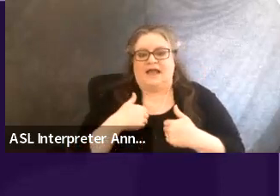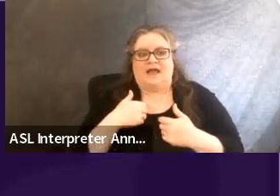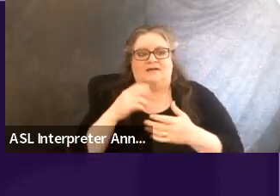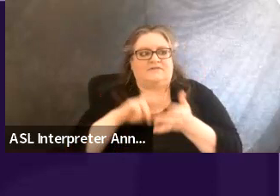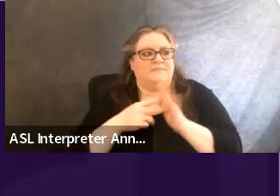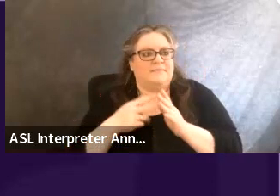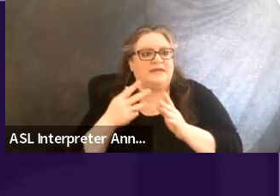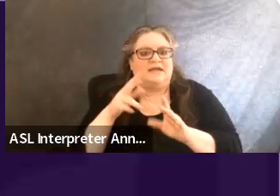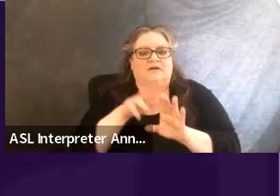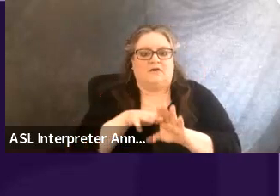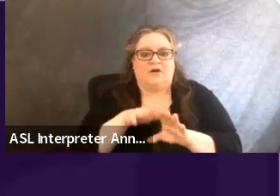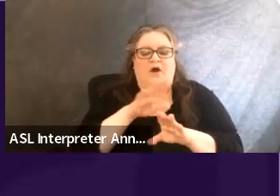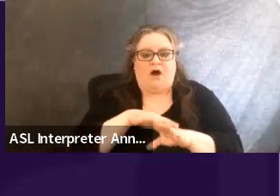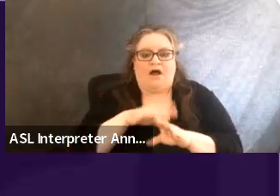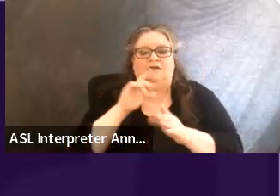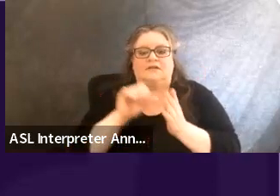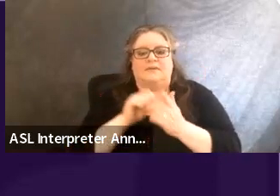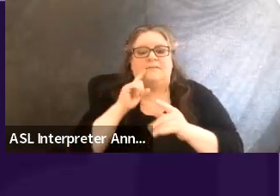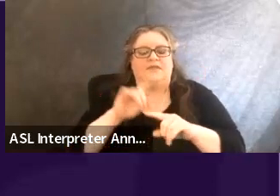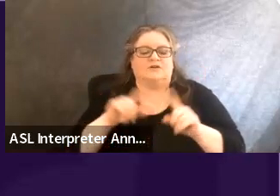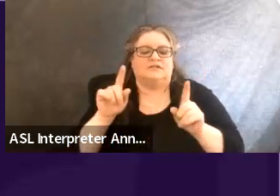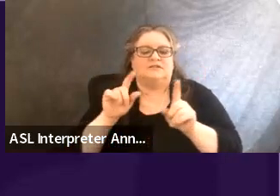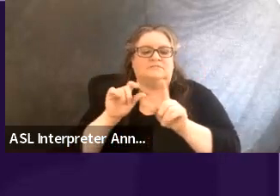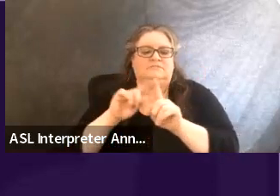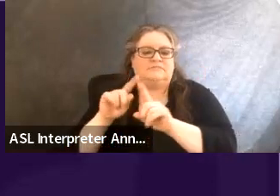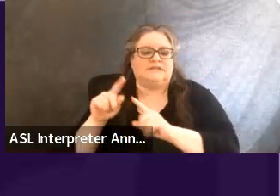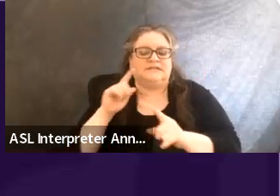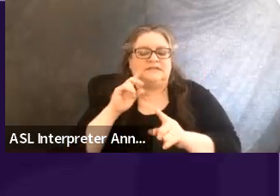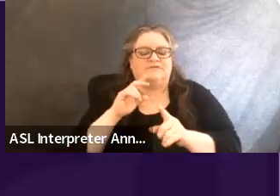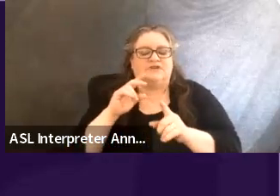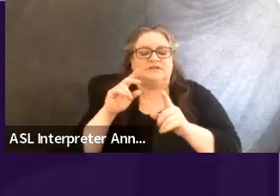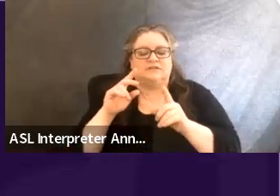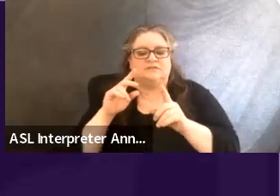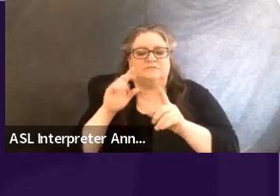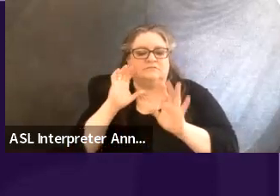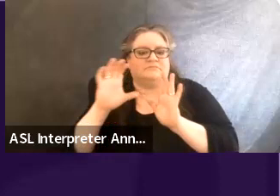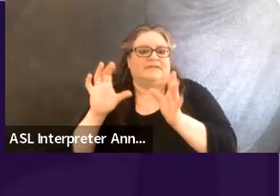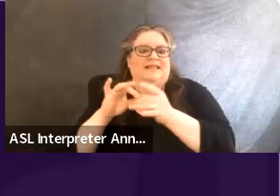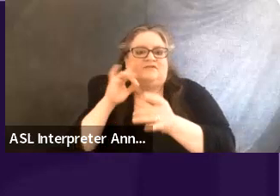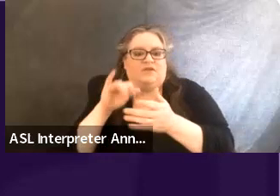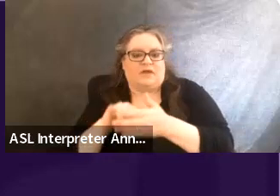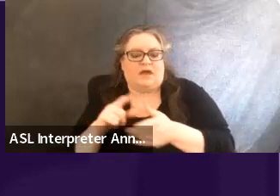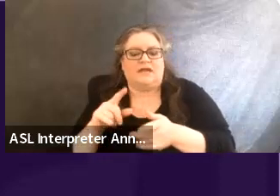Meanwhile, there's a different approach for link images. Instead of describing them, you tell the user